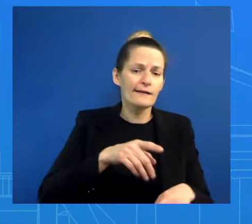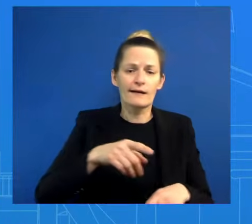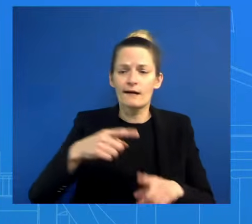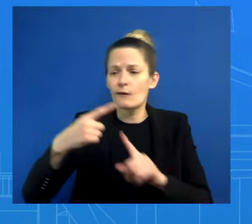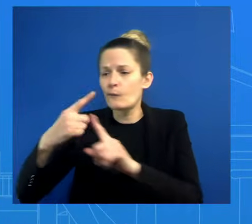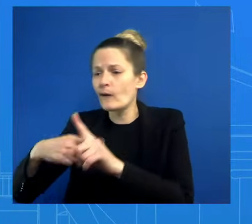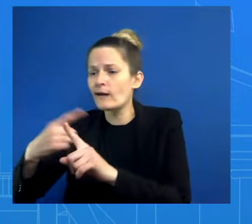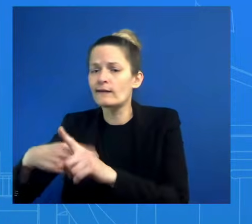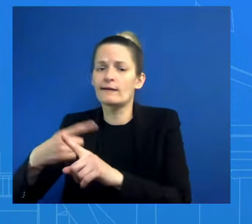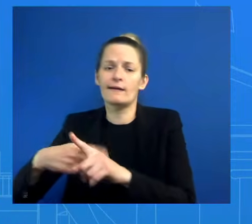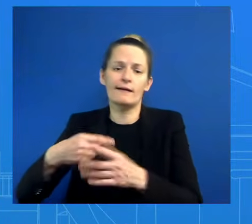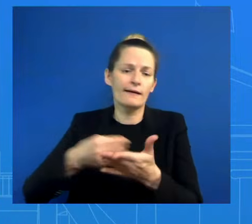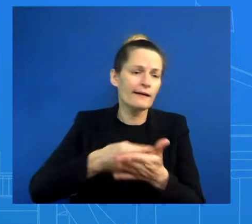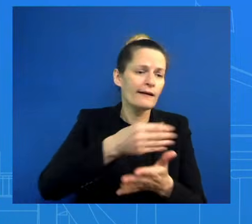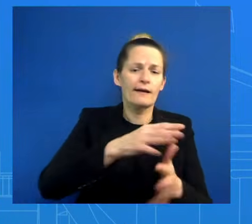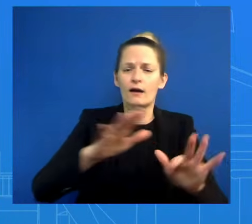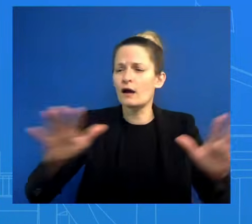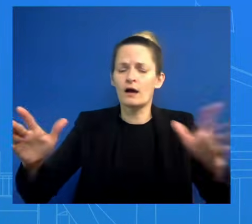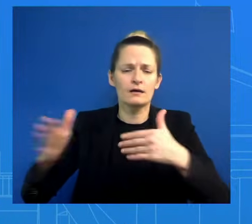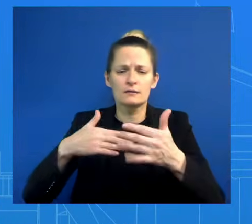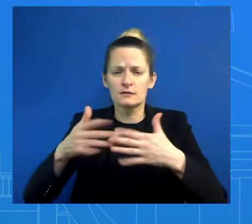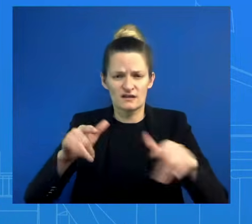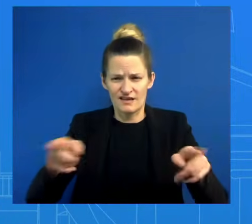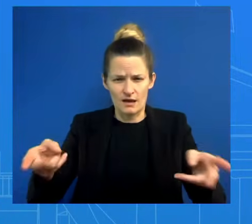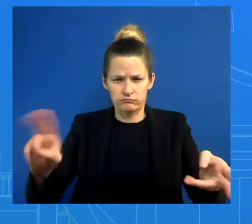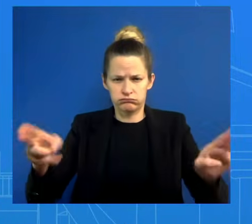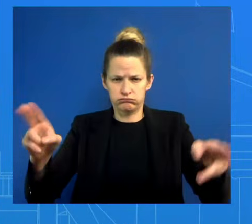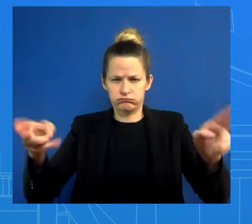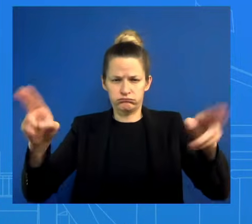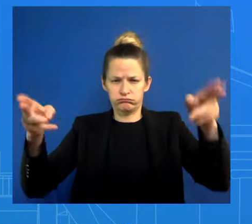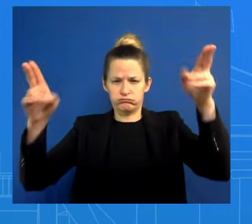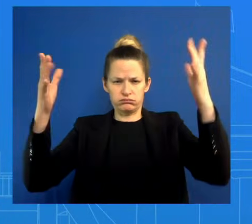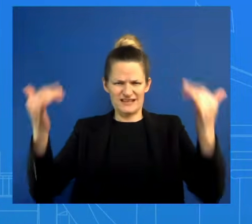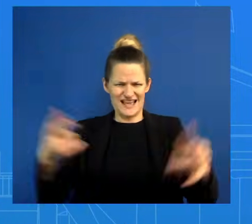And it's to ease the -- that burden -- that burden of housing cost over time,